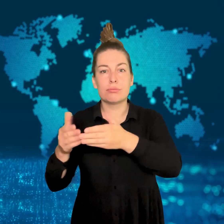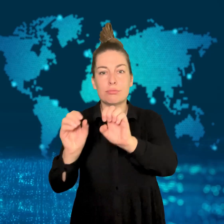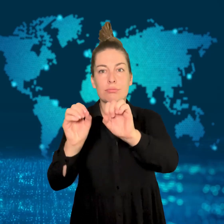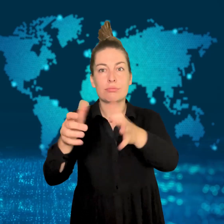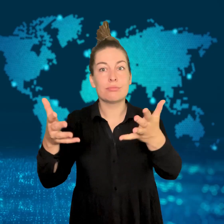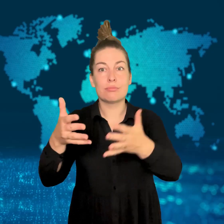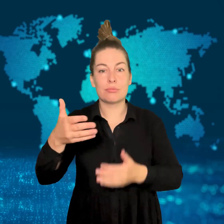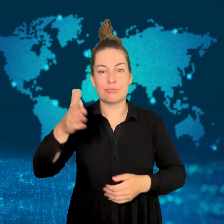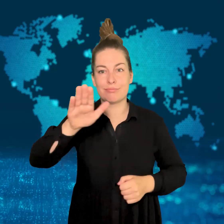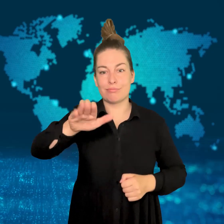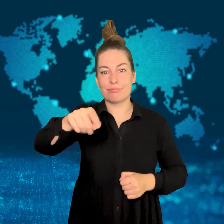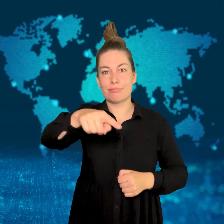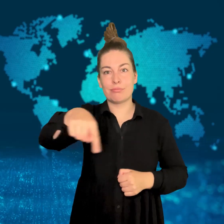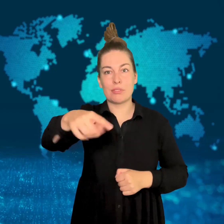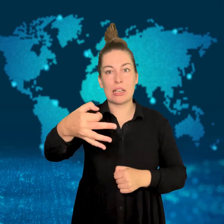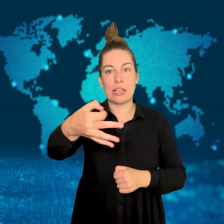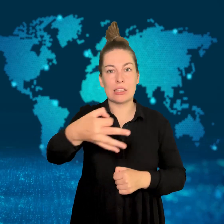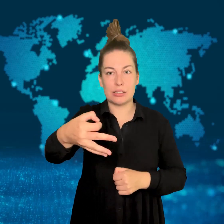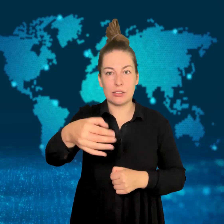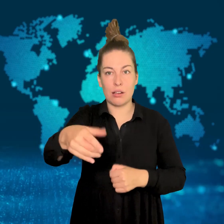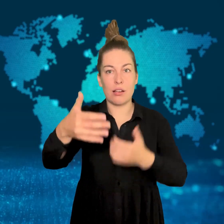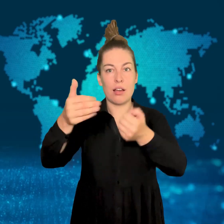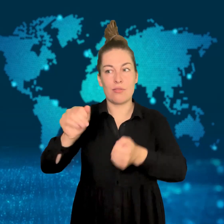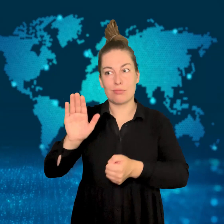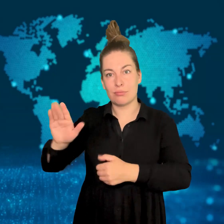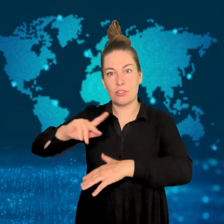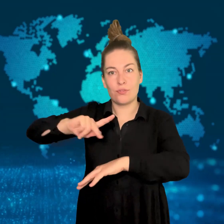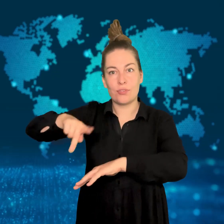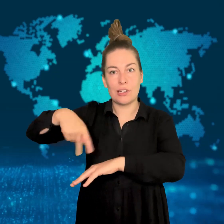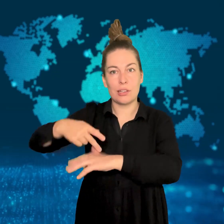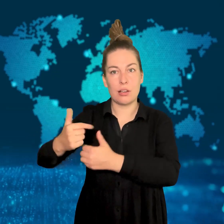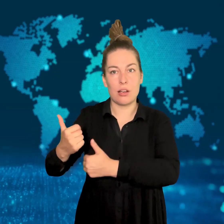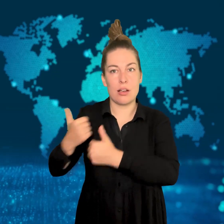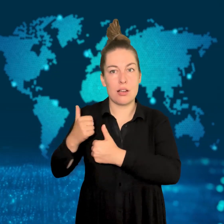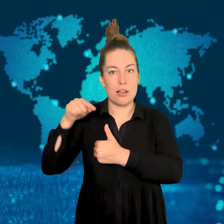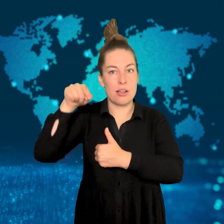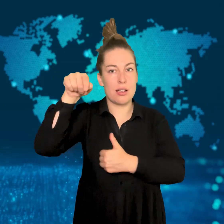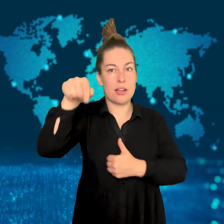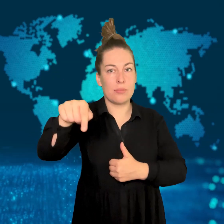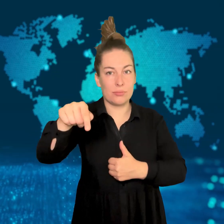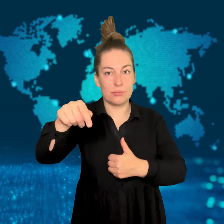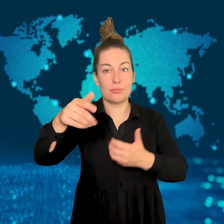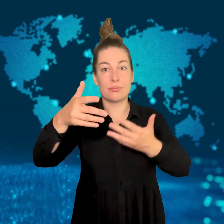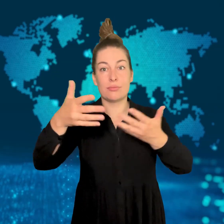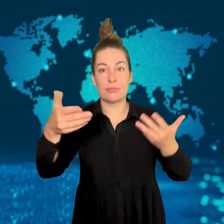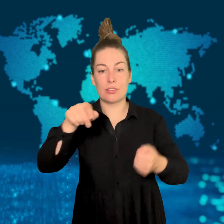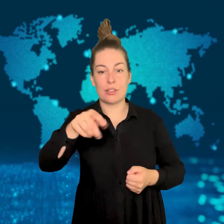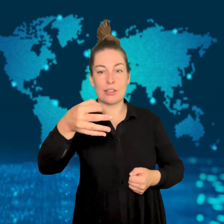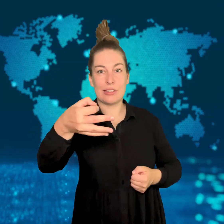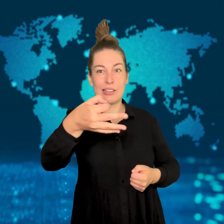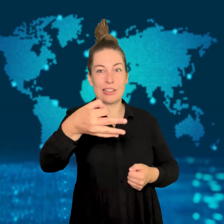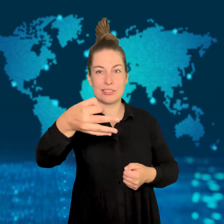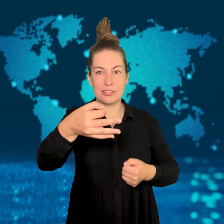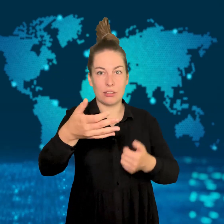The boats were delivering supplies such as water, fuel,